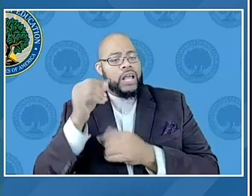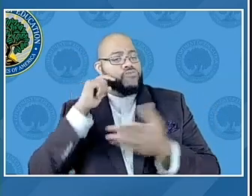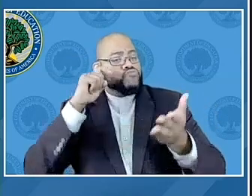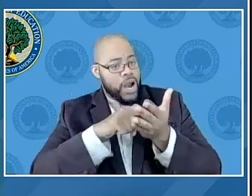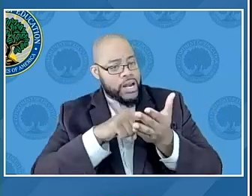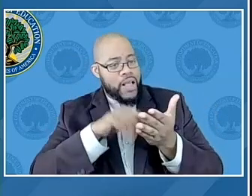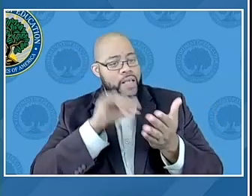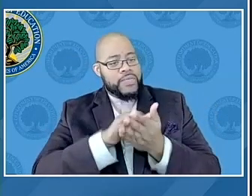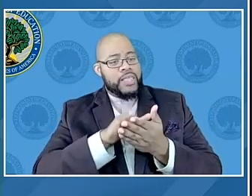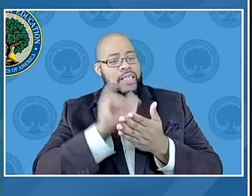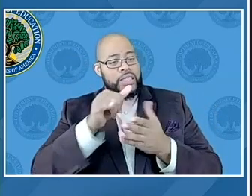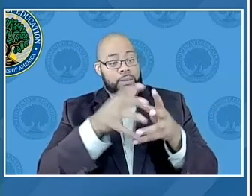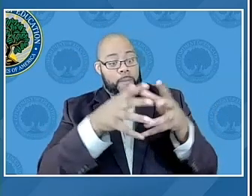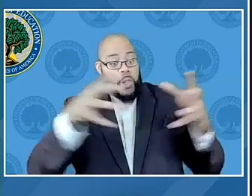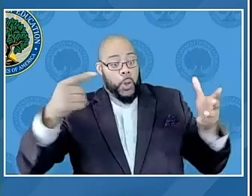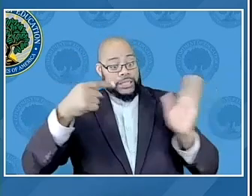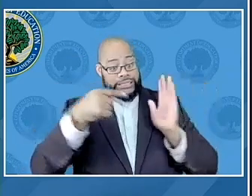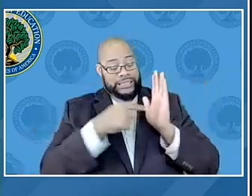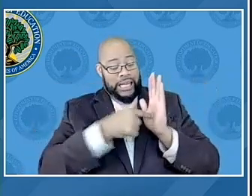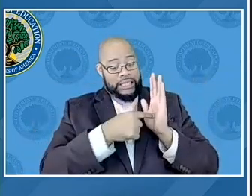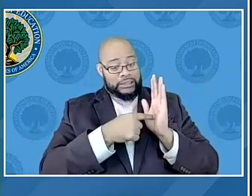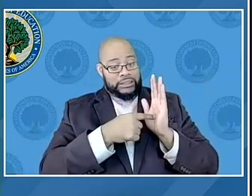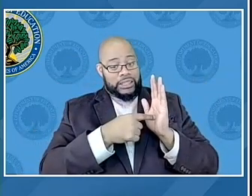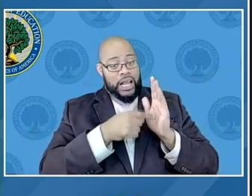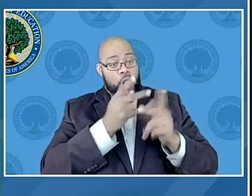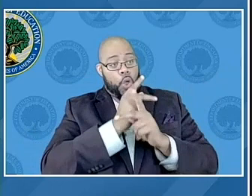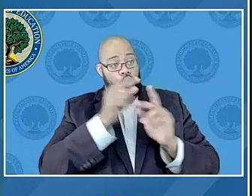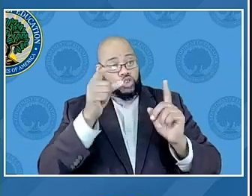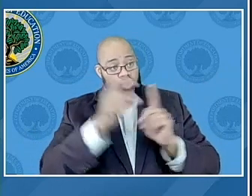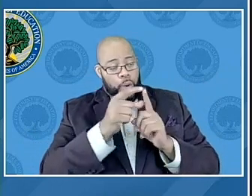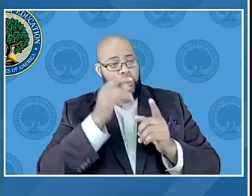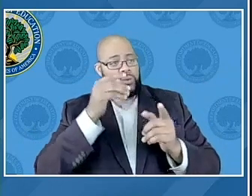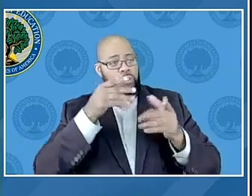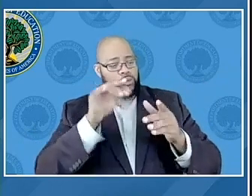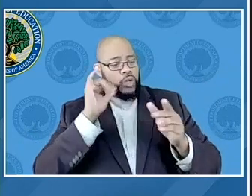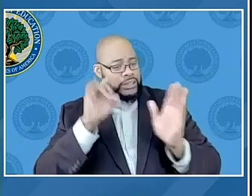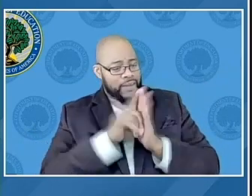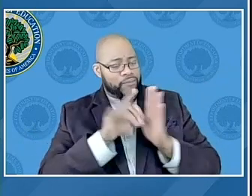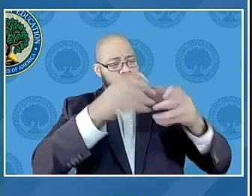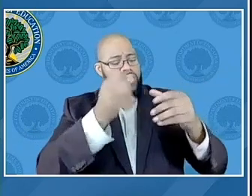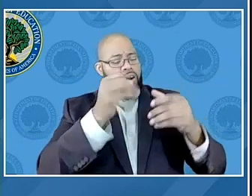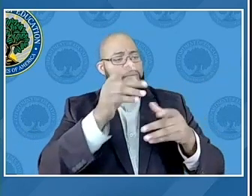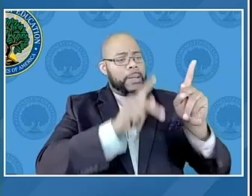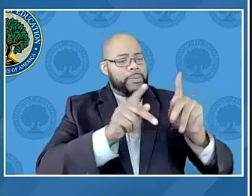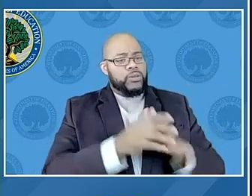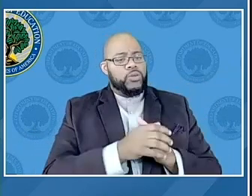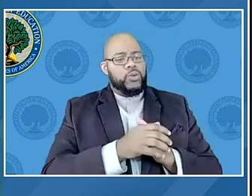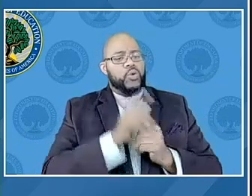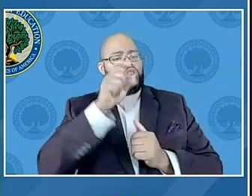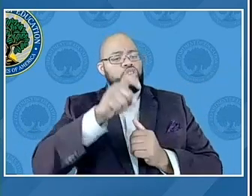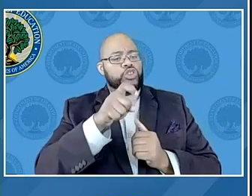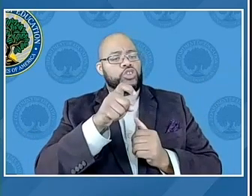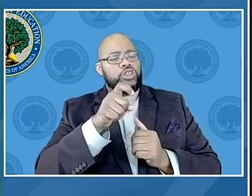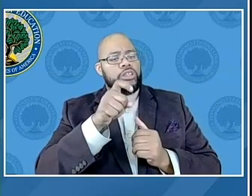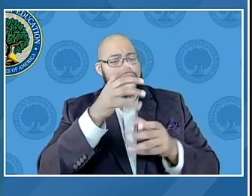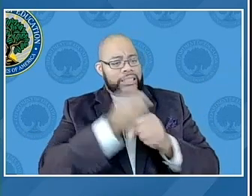ballooning debt and loan firms is a way to identify cohorts of individuals who should be entitled to full relief of their debt.